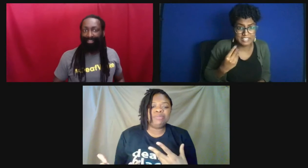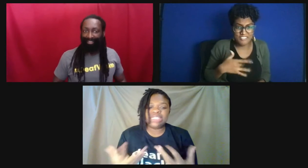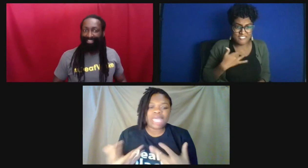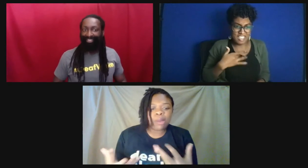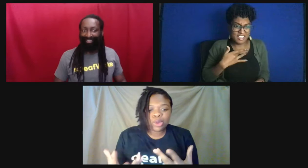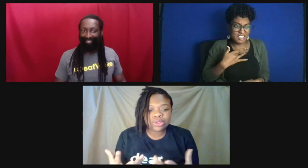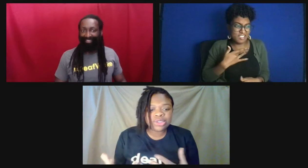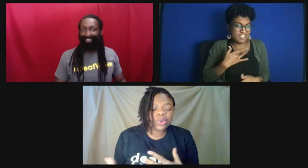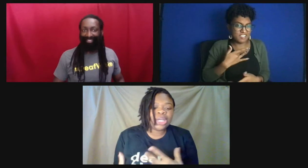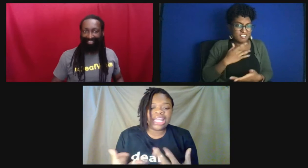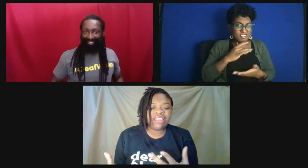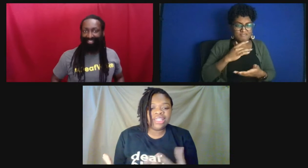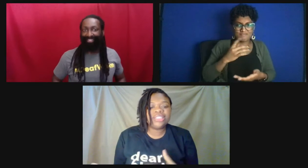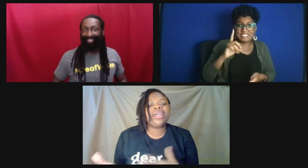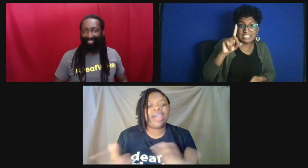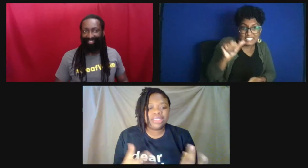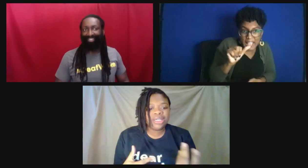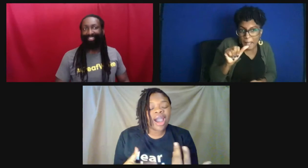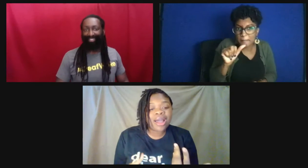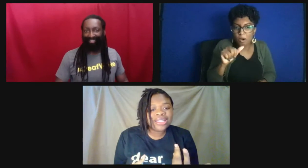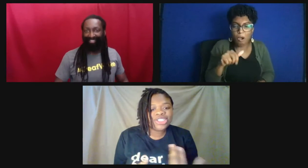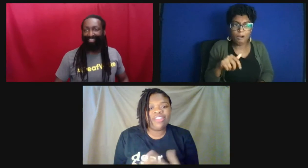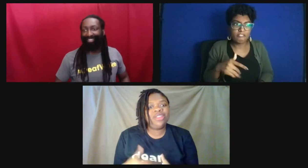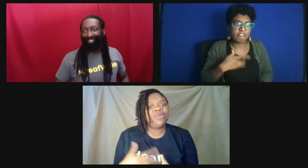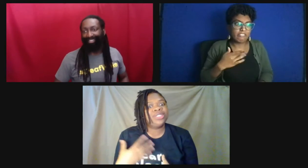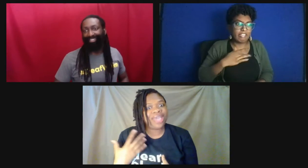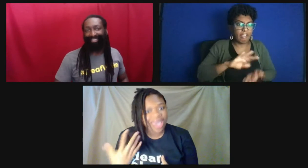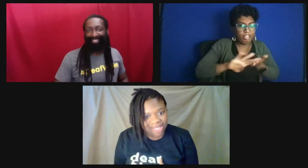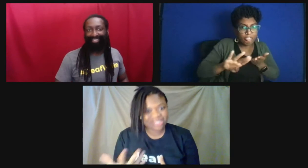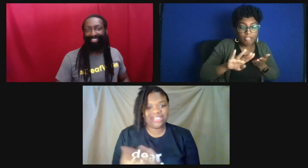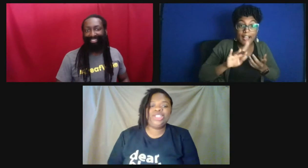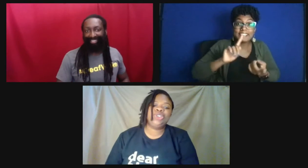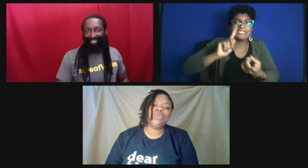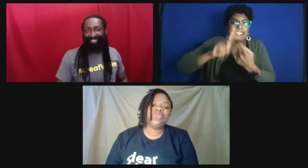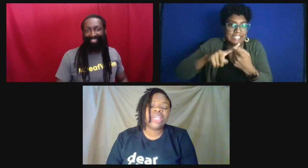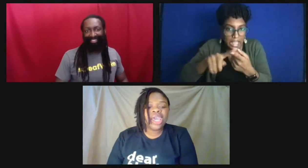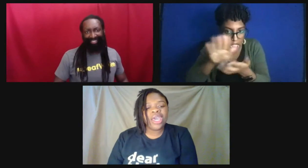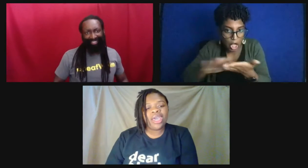I am disabled or anything until I got into college and then there was access issues